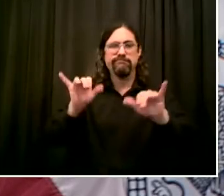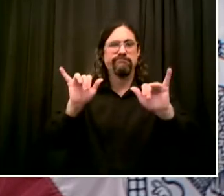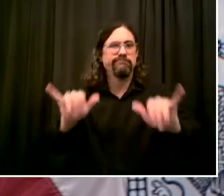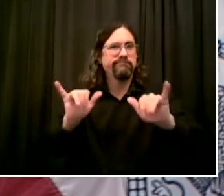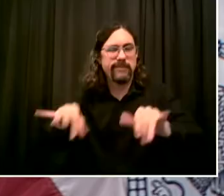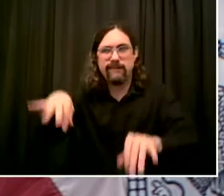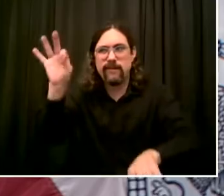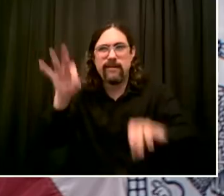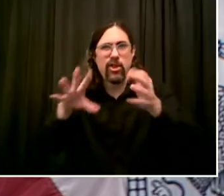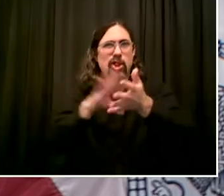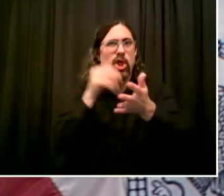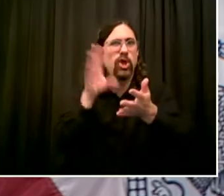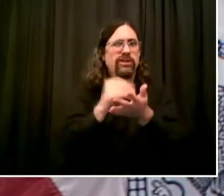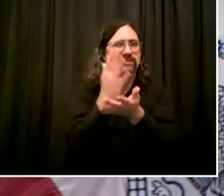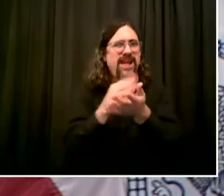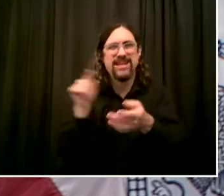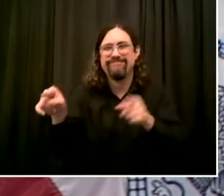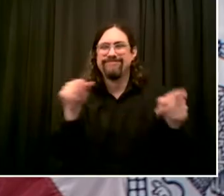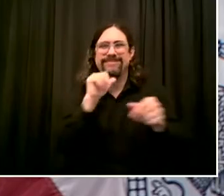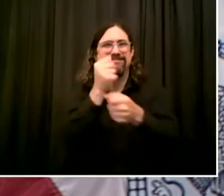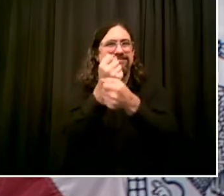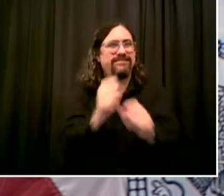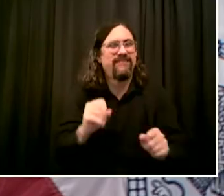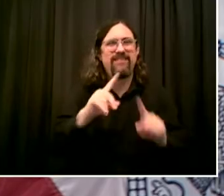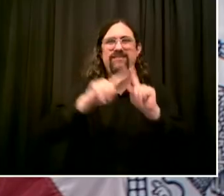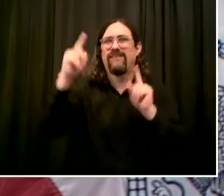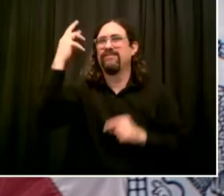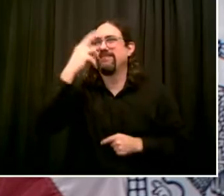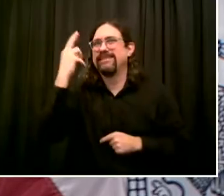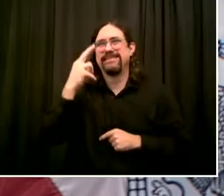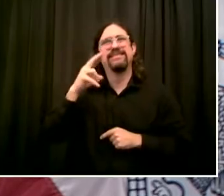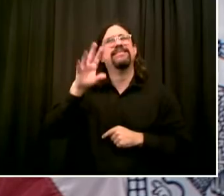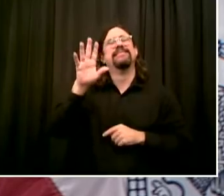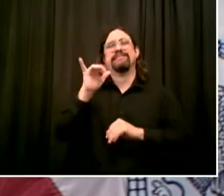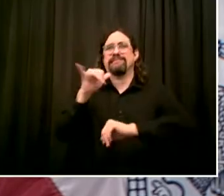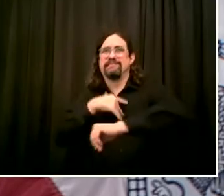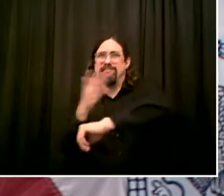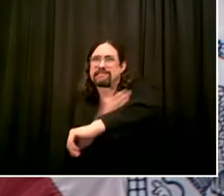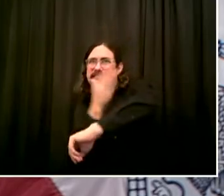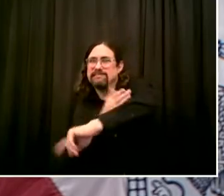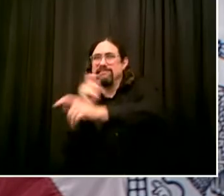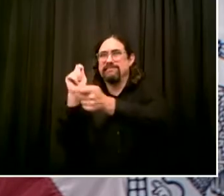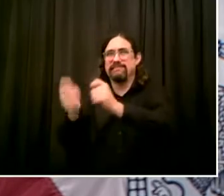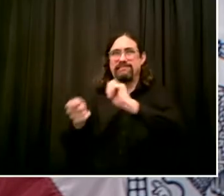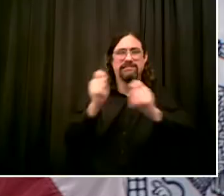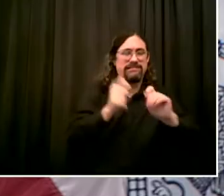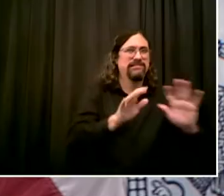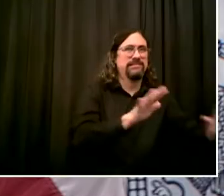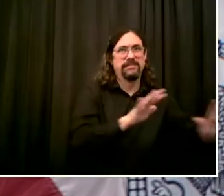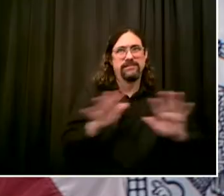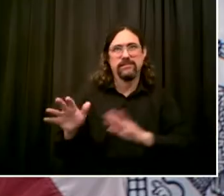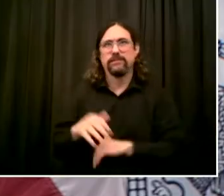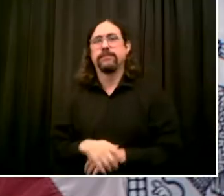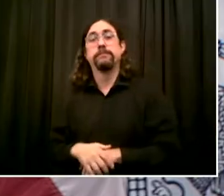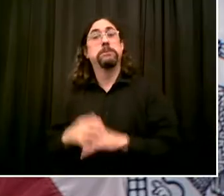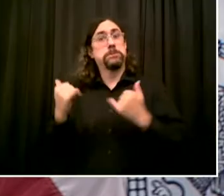LITTLE BIT BETTER ON SAFETY . WE CAME BACK AND SAID WE HAVE TO TIGHTEN UP THESE PIECES . WE ARE WORKING